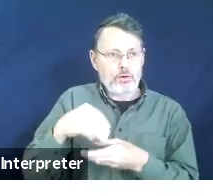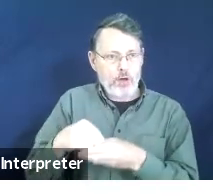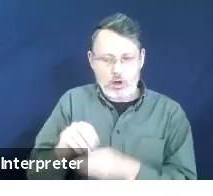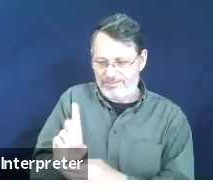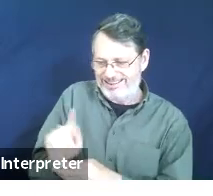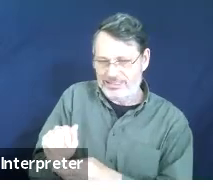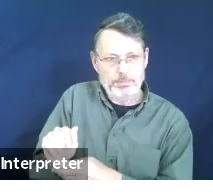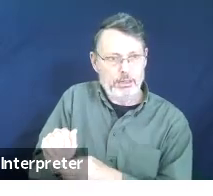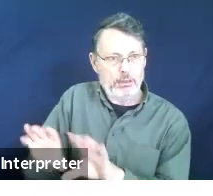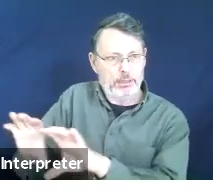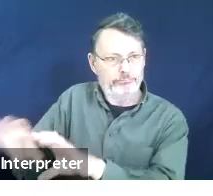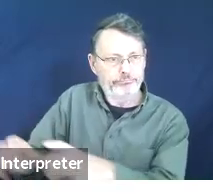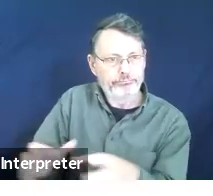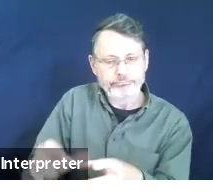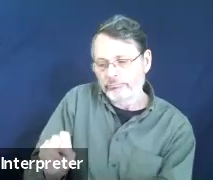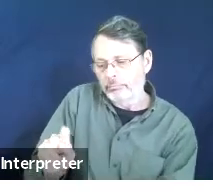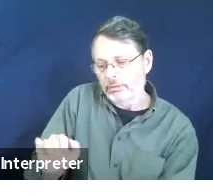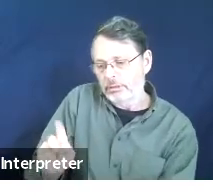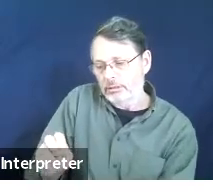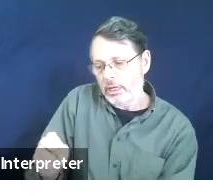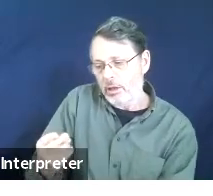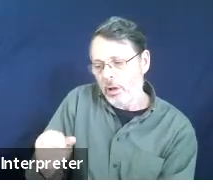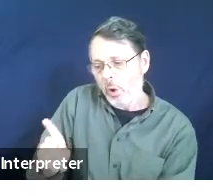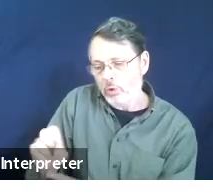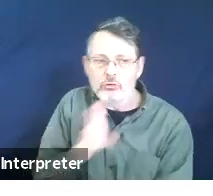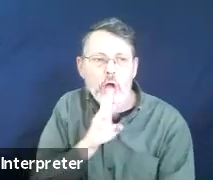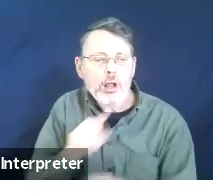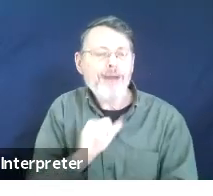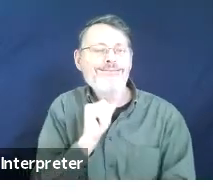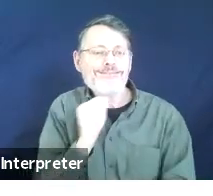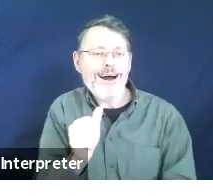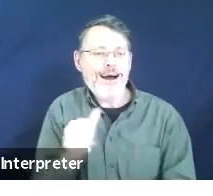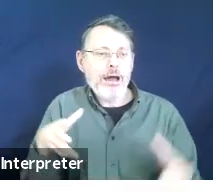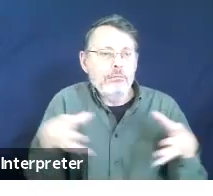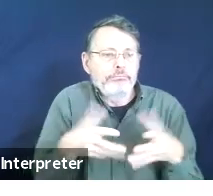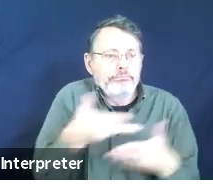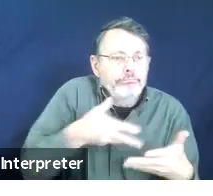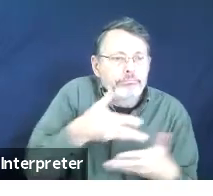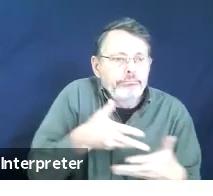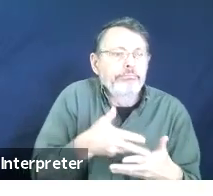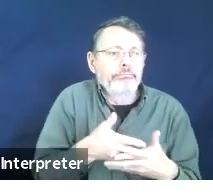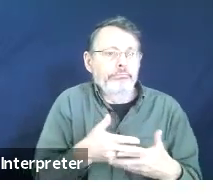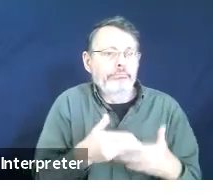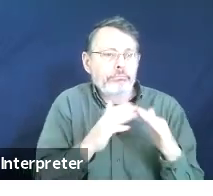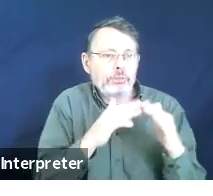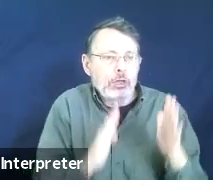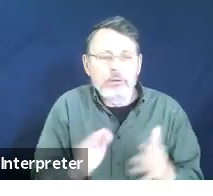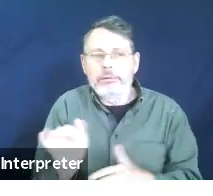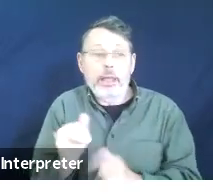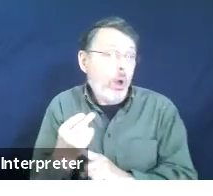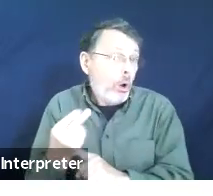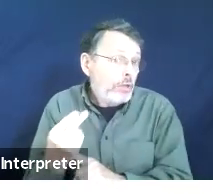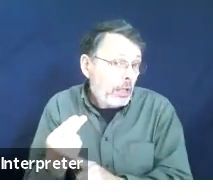about non congregate sheltering. So things like options such as hotels,